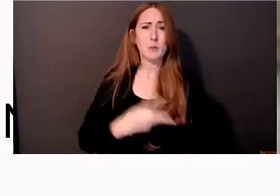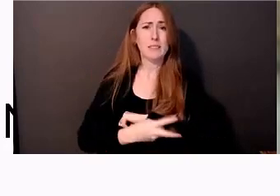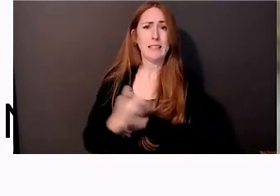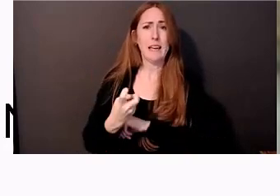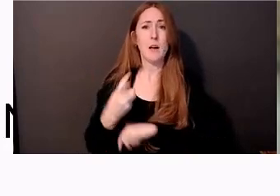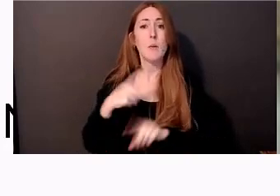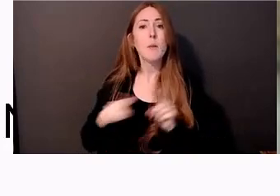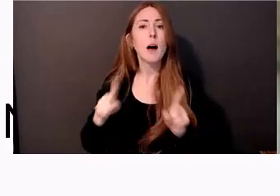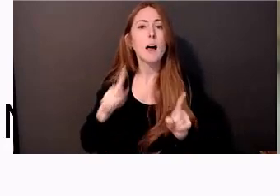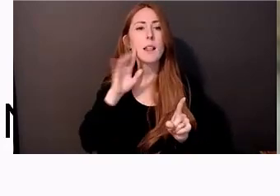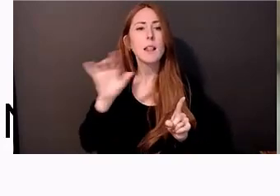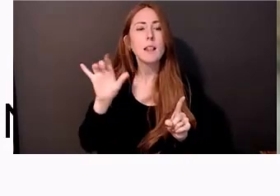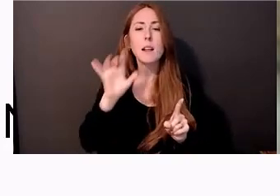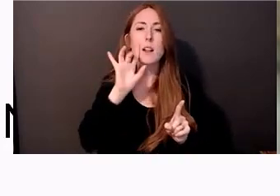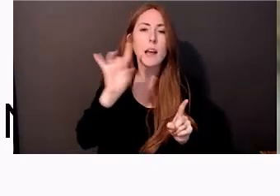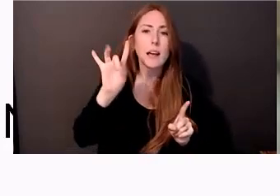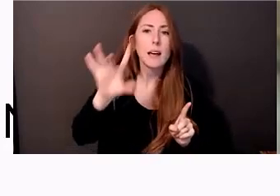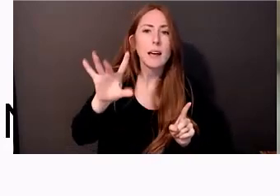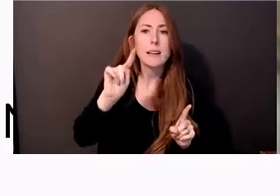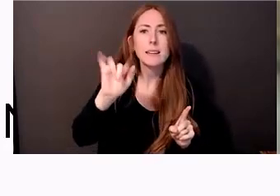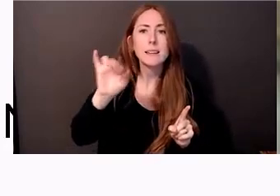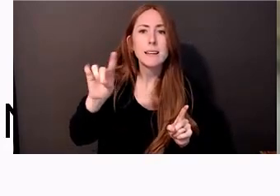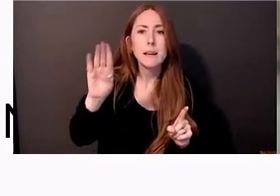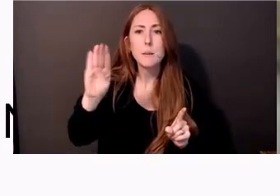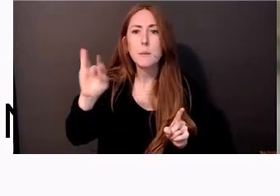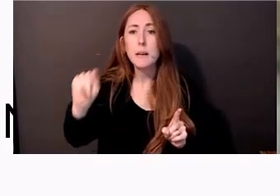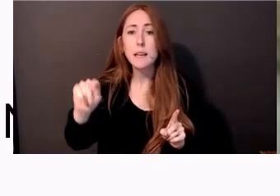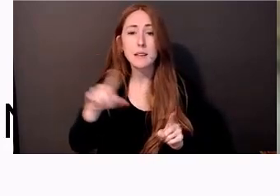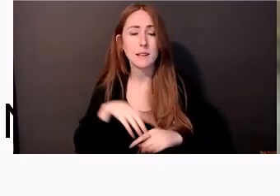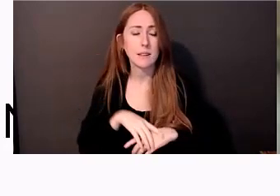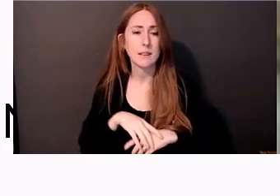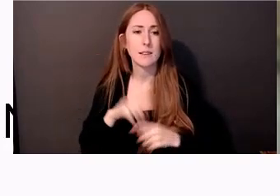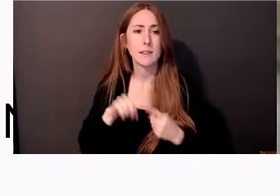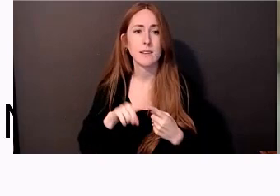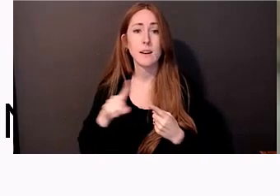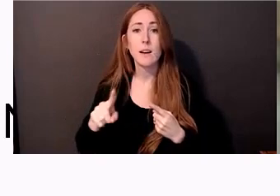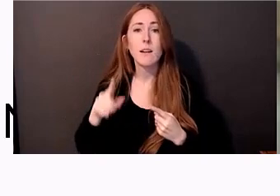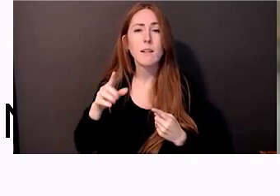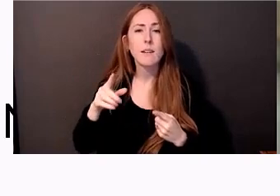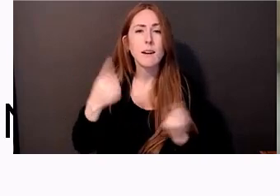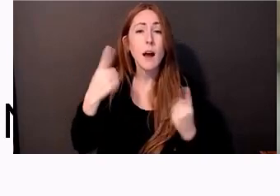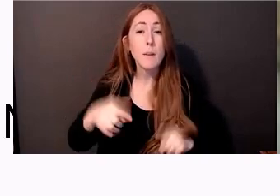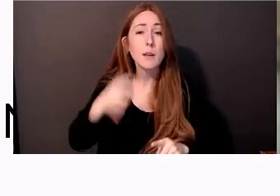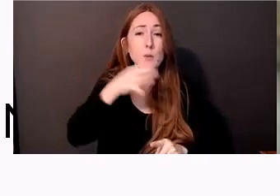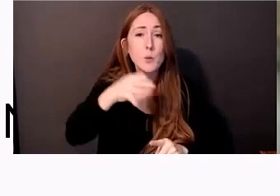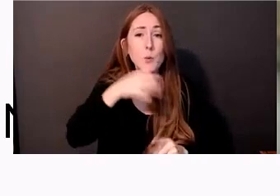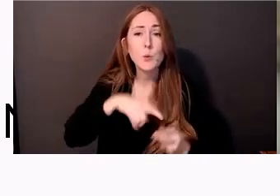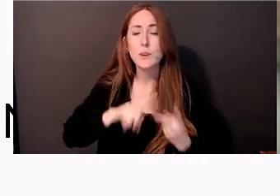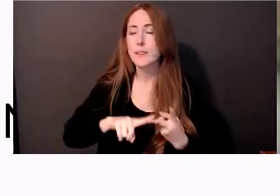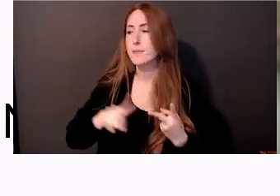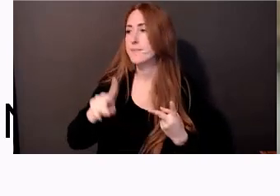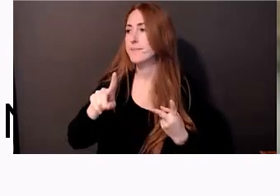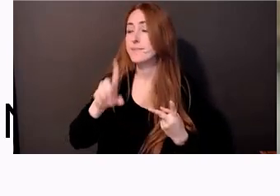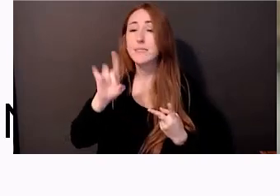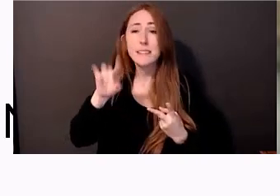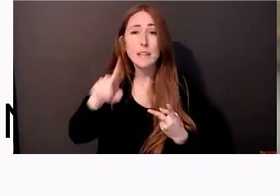Or did-you-knows? Little things that you can put on social media to keep people thinking and engaged. Always update your data.